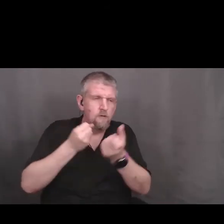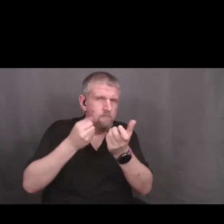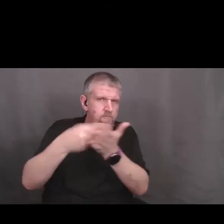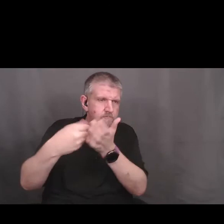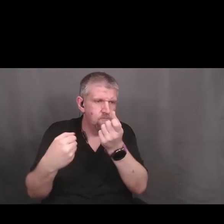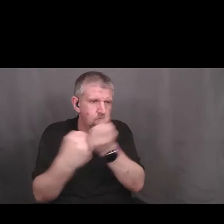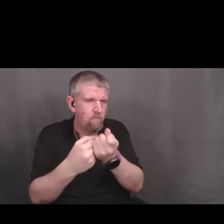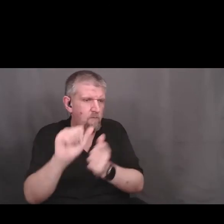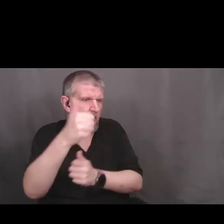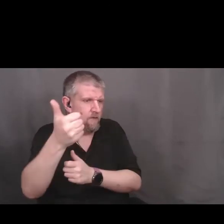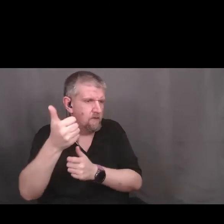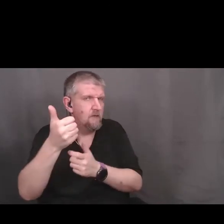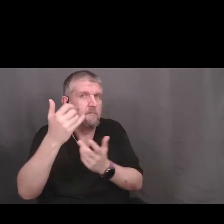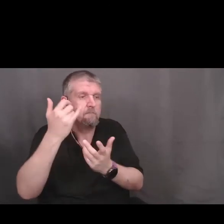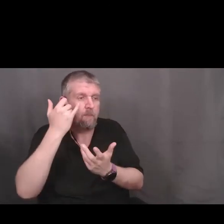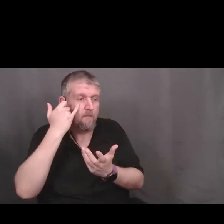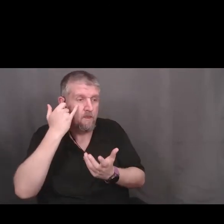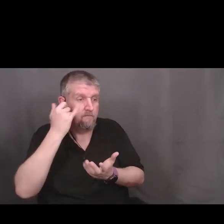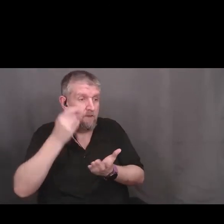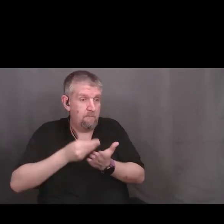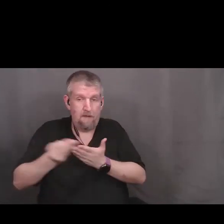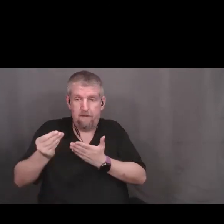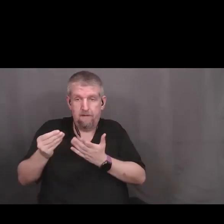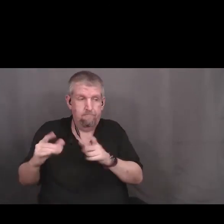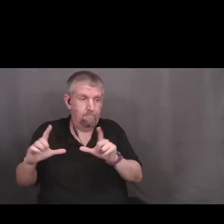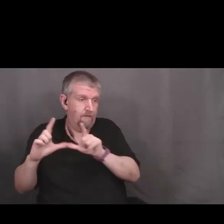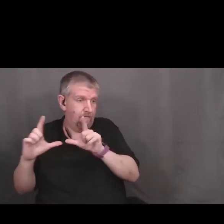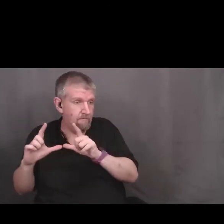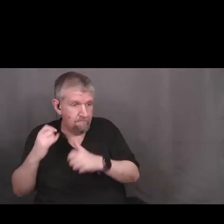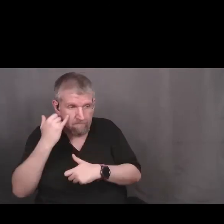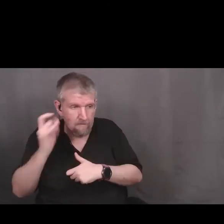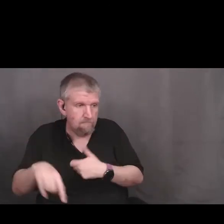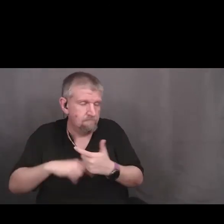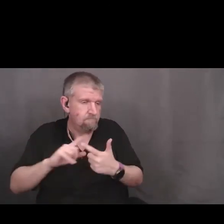They can purchase operational licenses, tools, equipment, supplies.